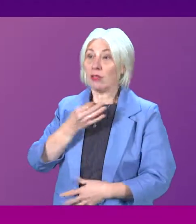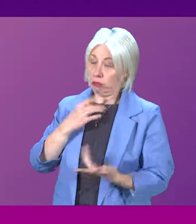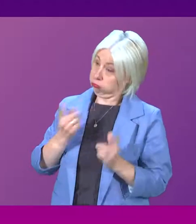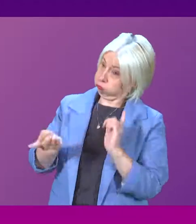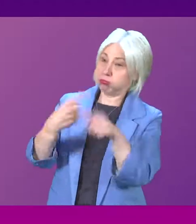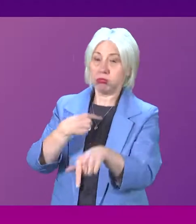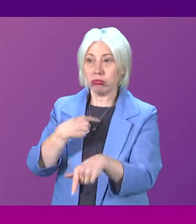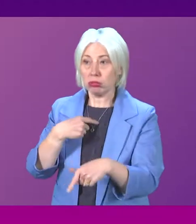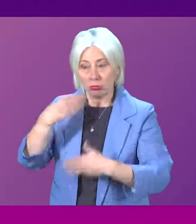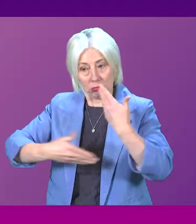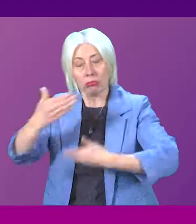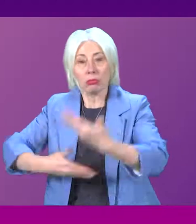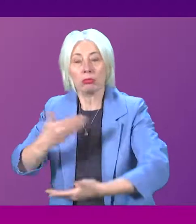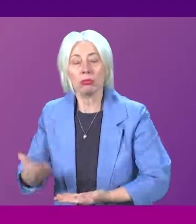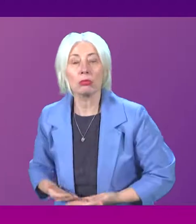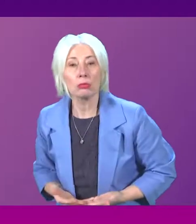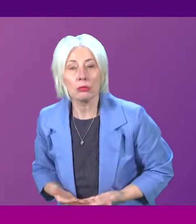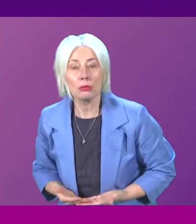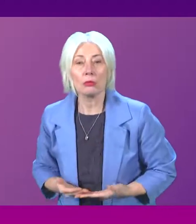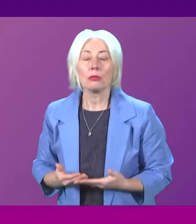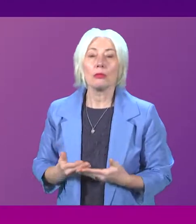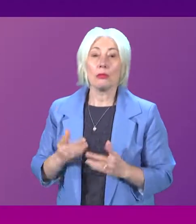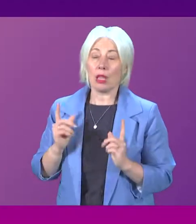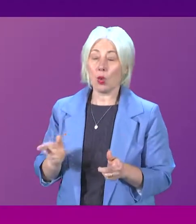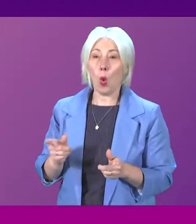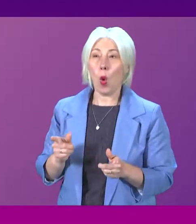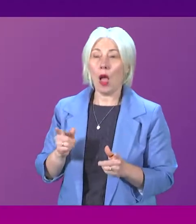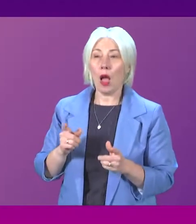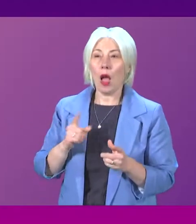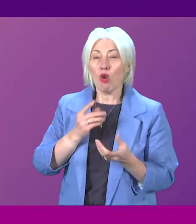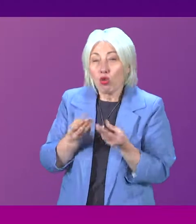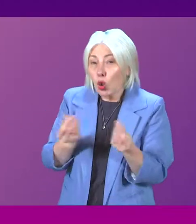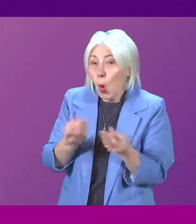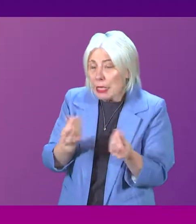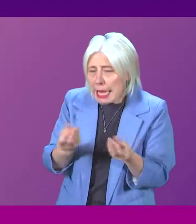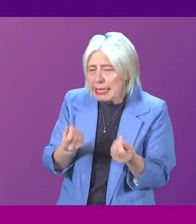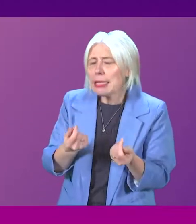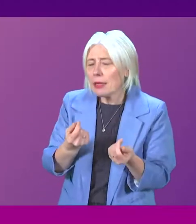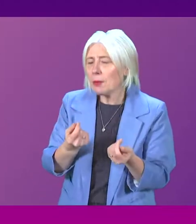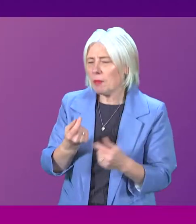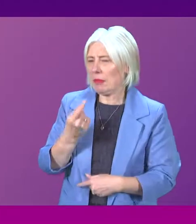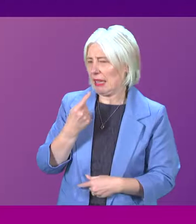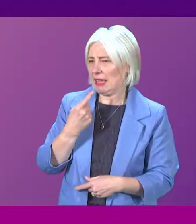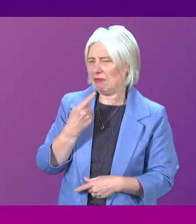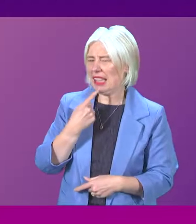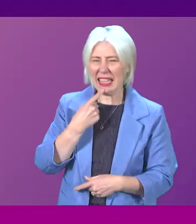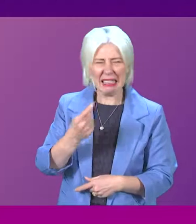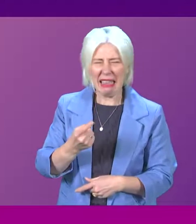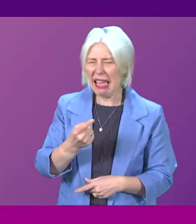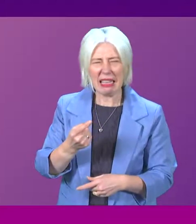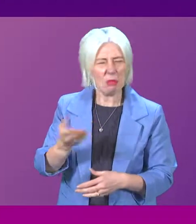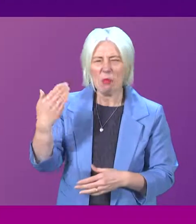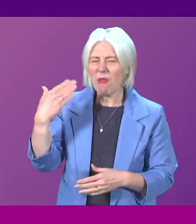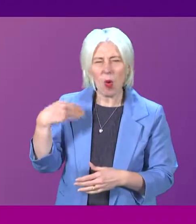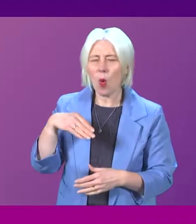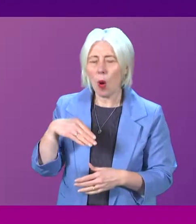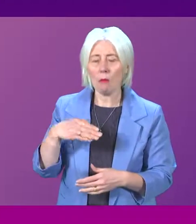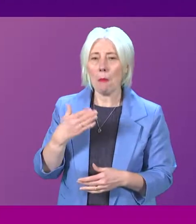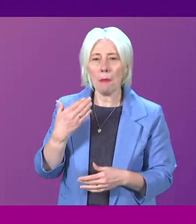On resources, as I think I have said publicly before, the inquiry already has more than